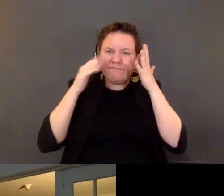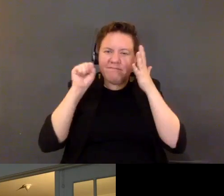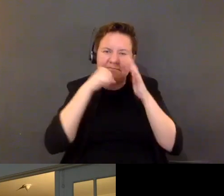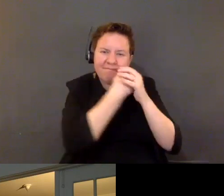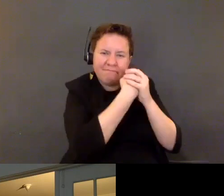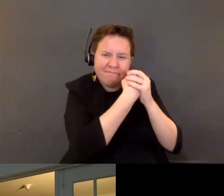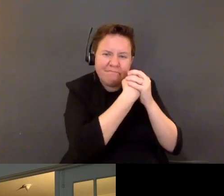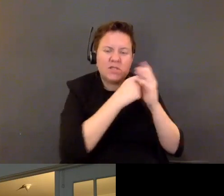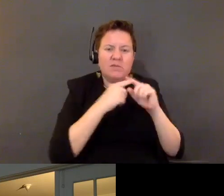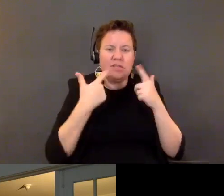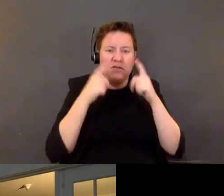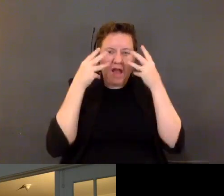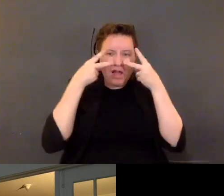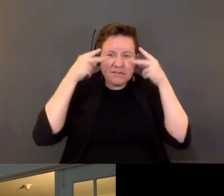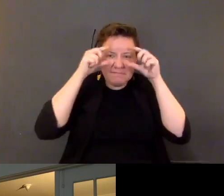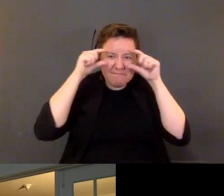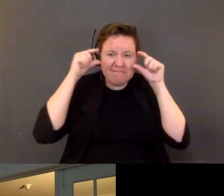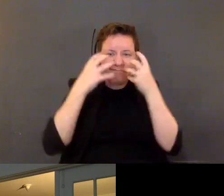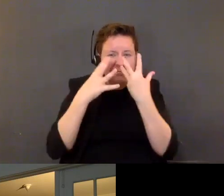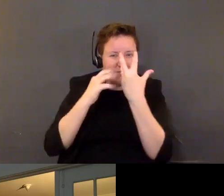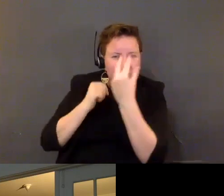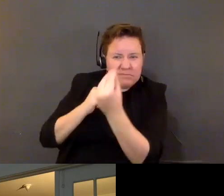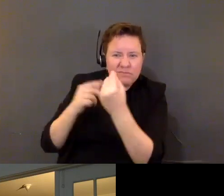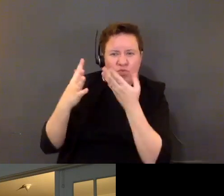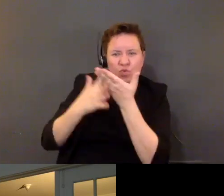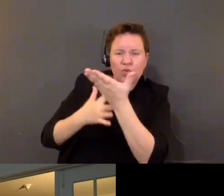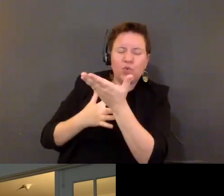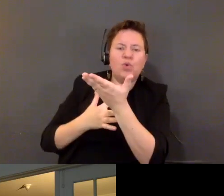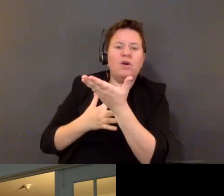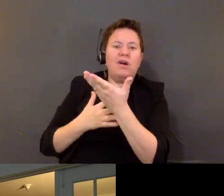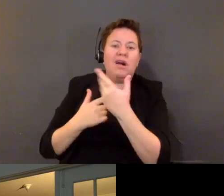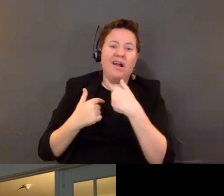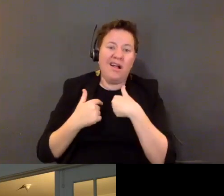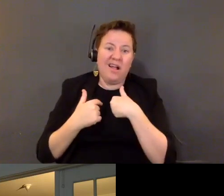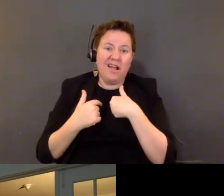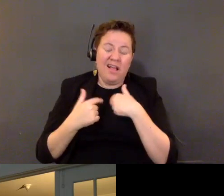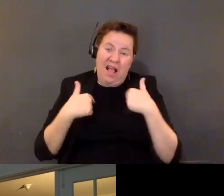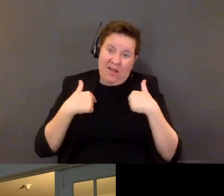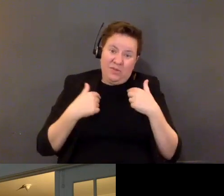their eyes pulled me straight through the glass i the anatomy professor had never gone looking